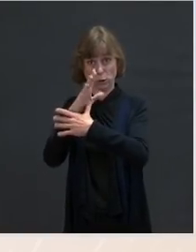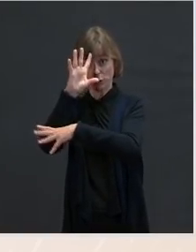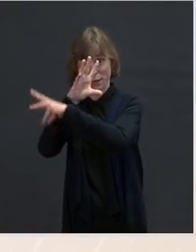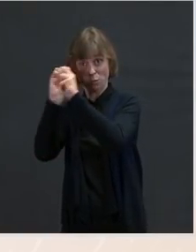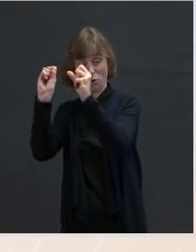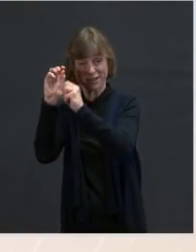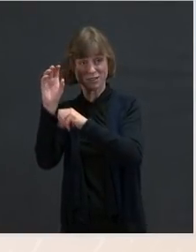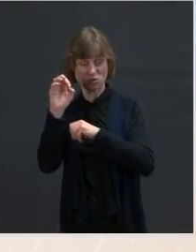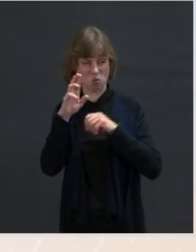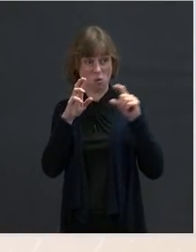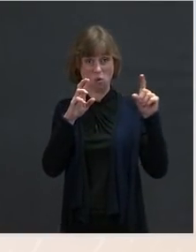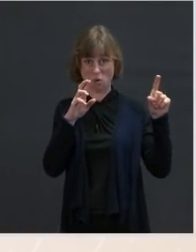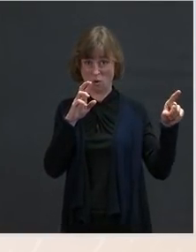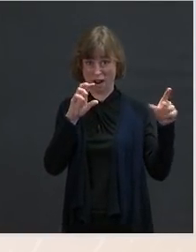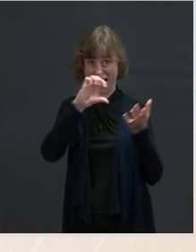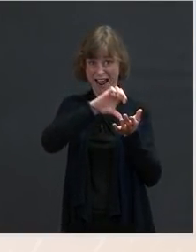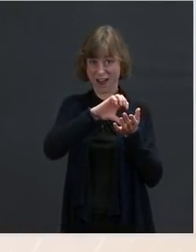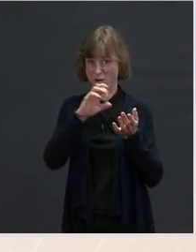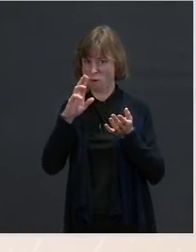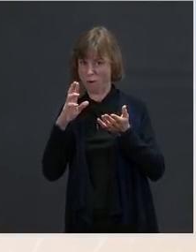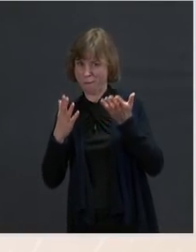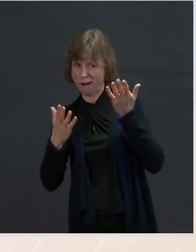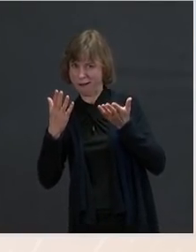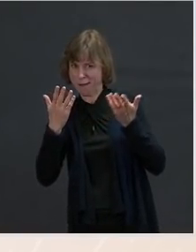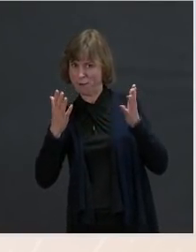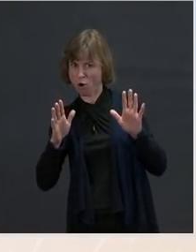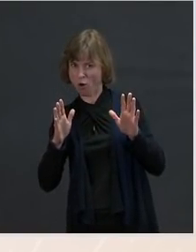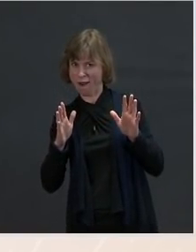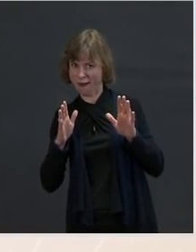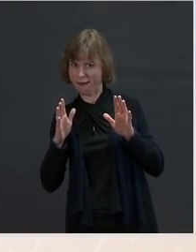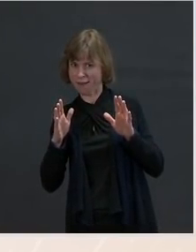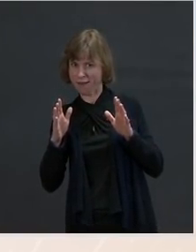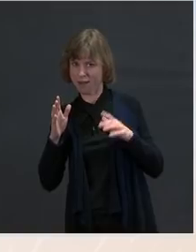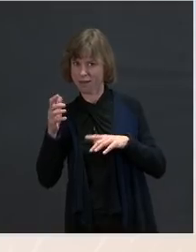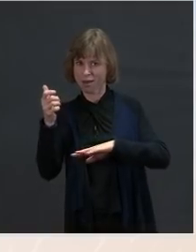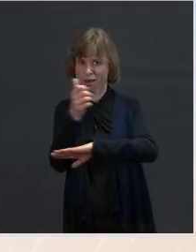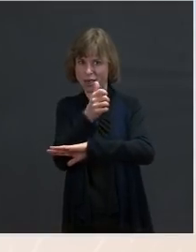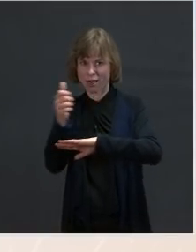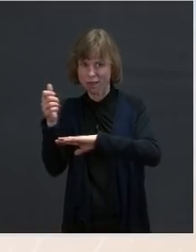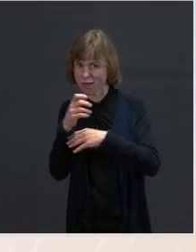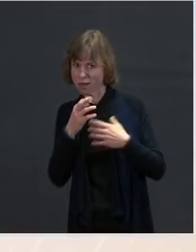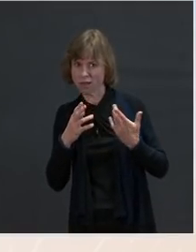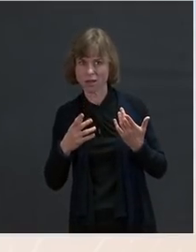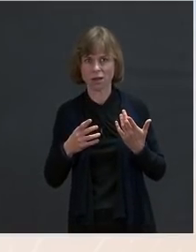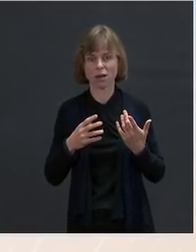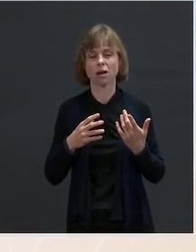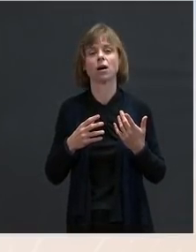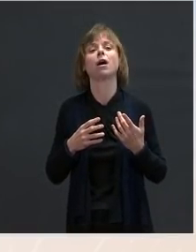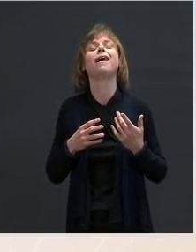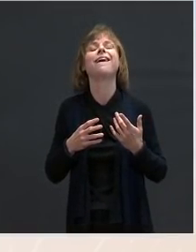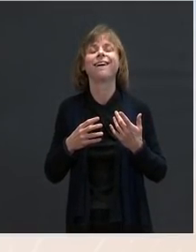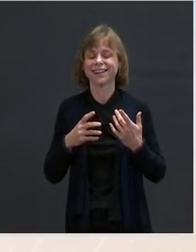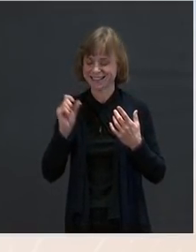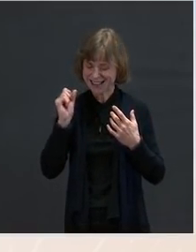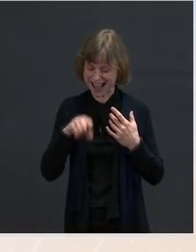Ms. Psaki: Well, you're correct, he does. And there's certainly a picture on his desk -- or in his -- in the Oval Office that is a reflection of that.